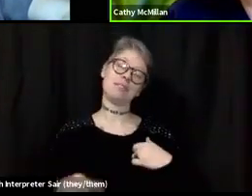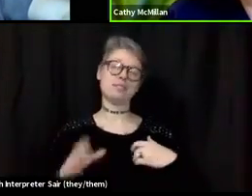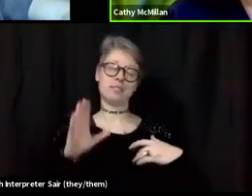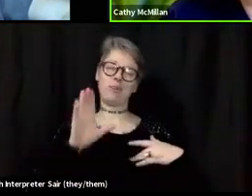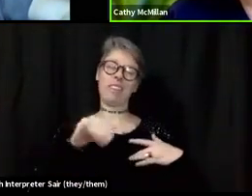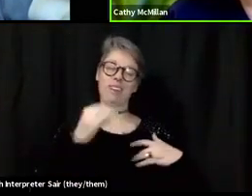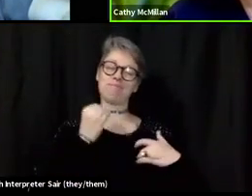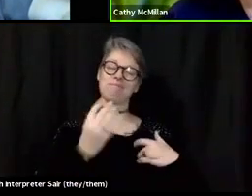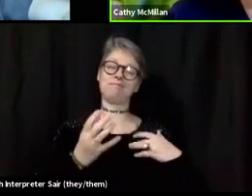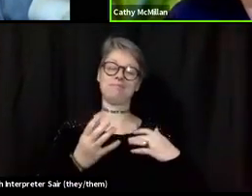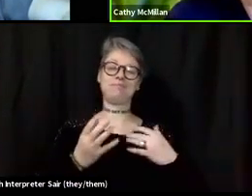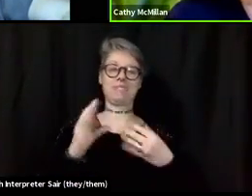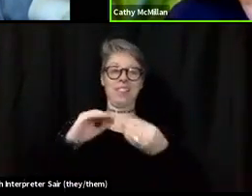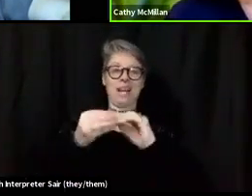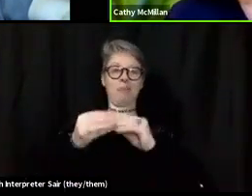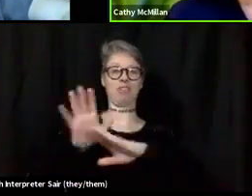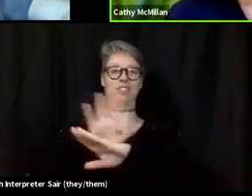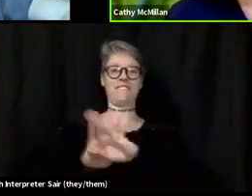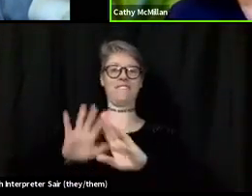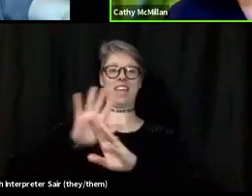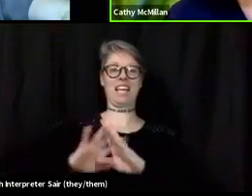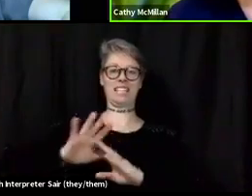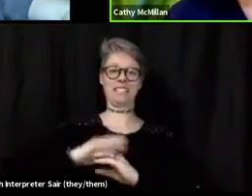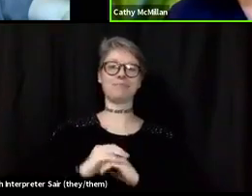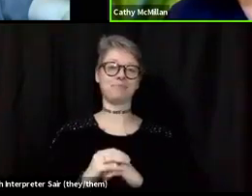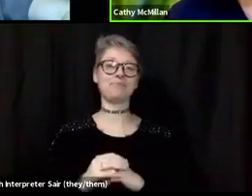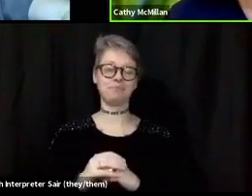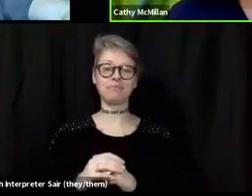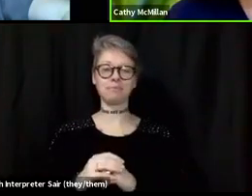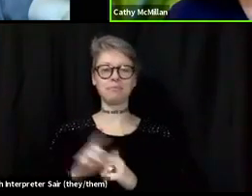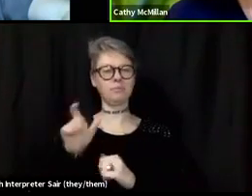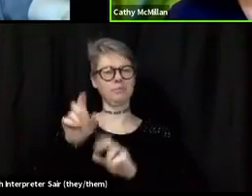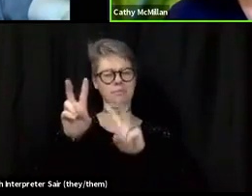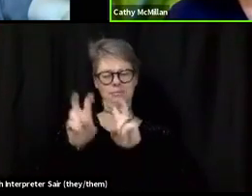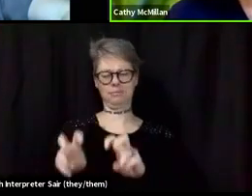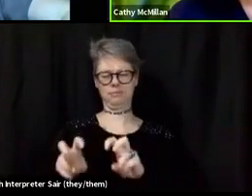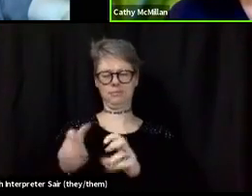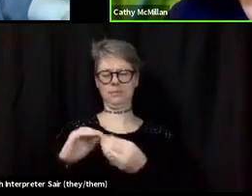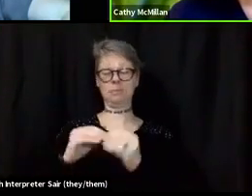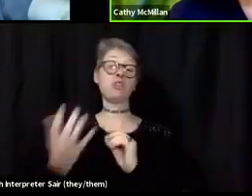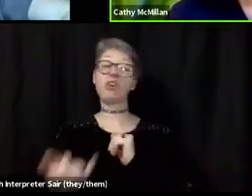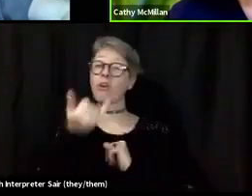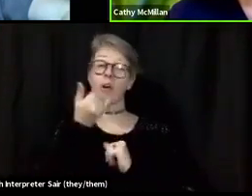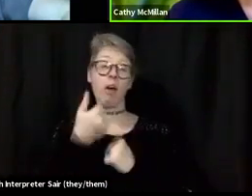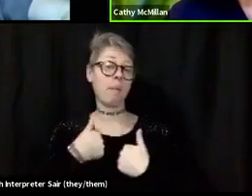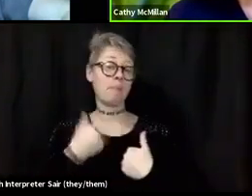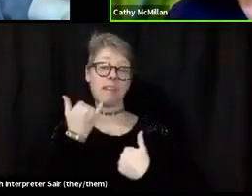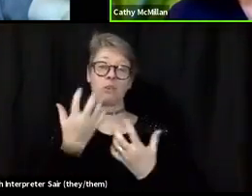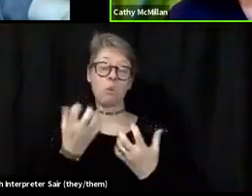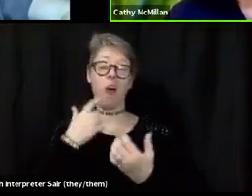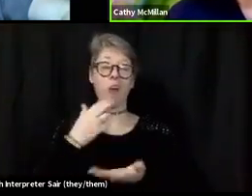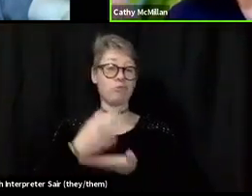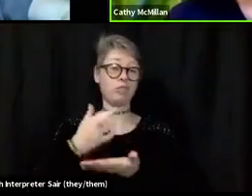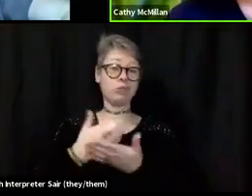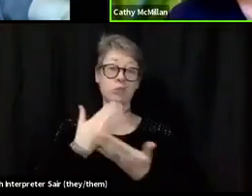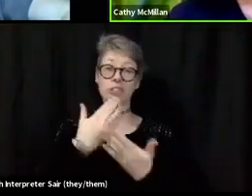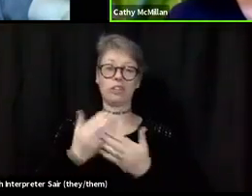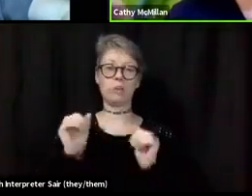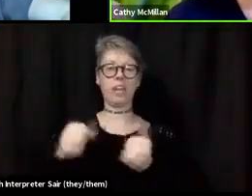It's like, No, she's not. So. , and you need to look , and you need to look at those numbers and. give me me a call if you want.